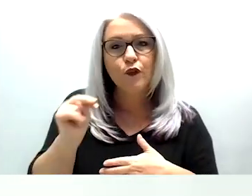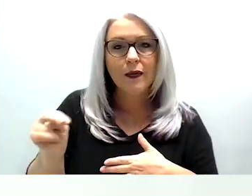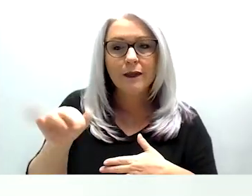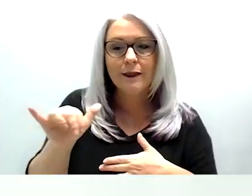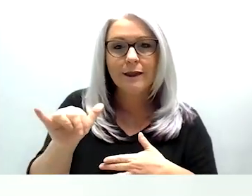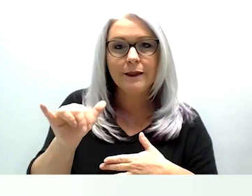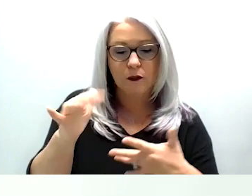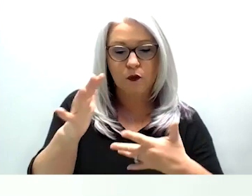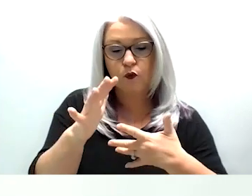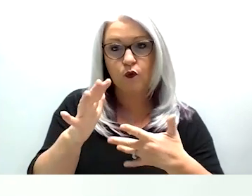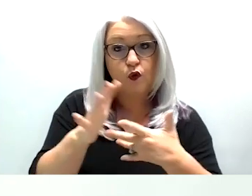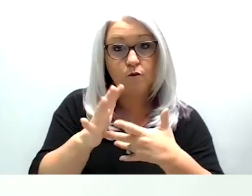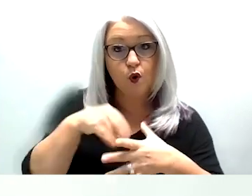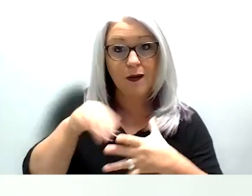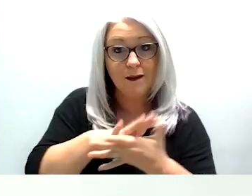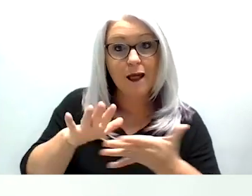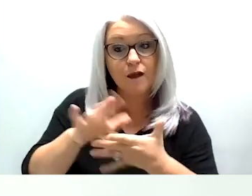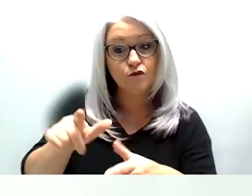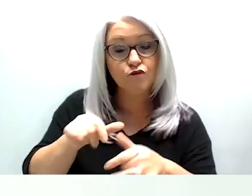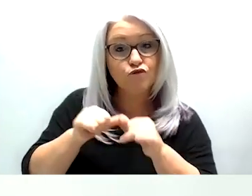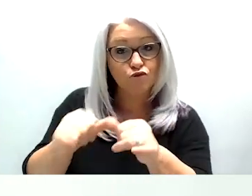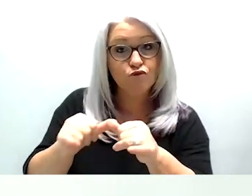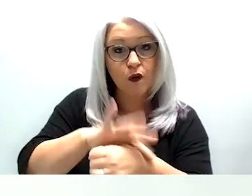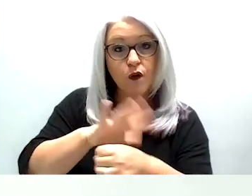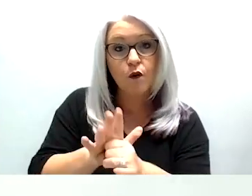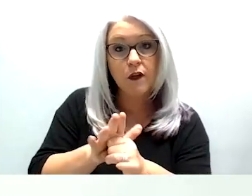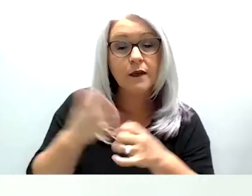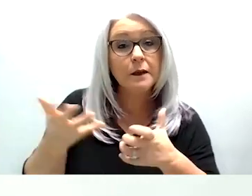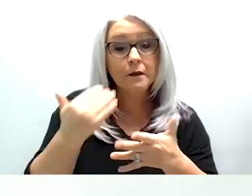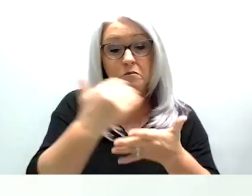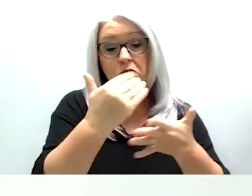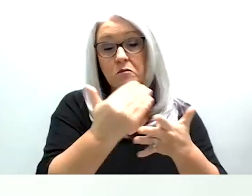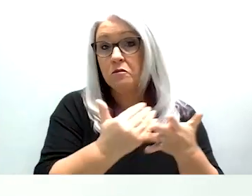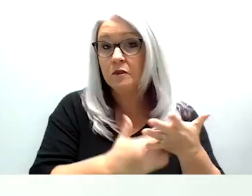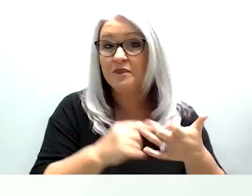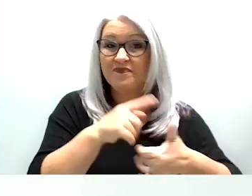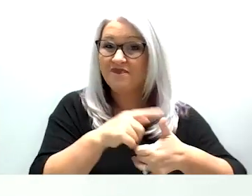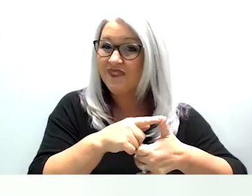has long COVID. And his primary symptoms with his long COVID are consistent shortness of breath